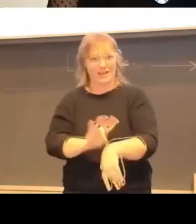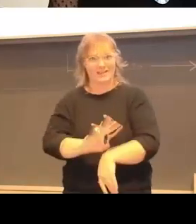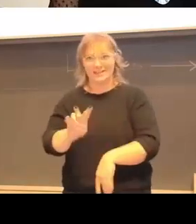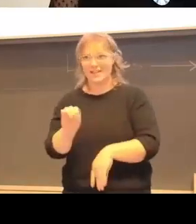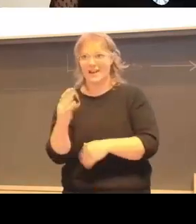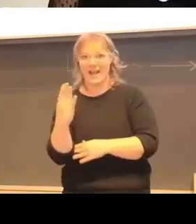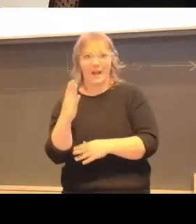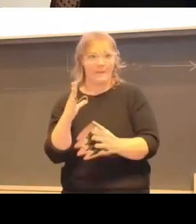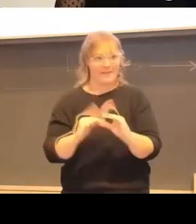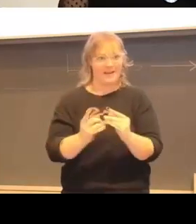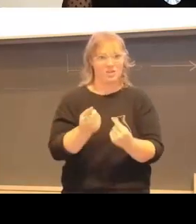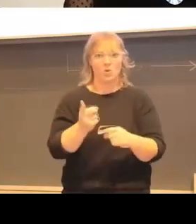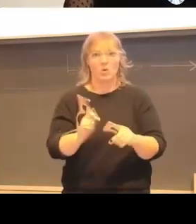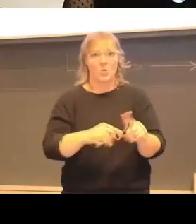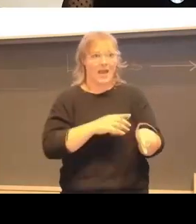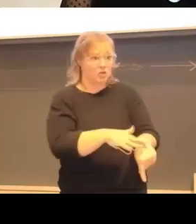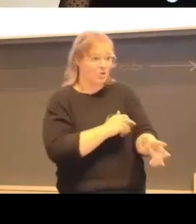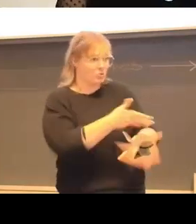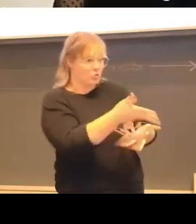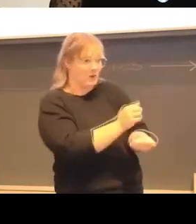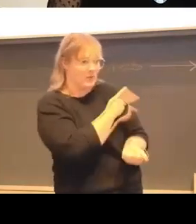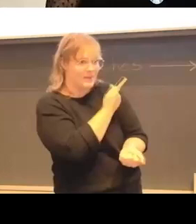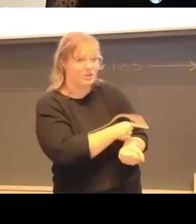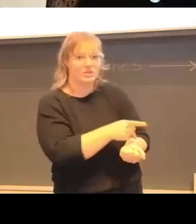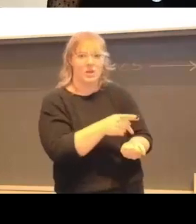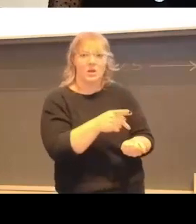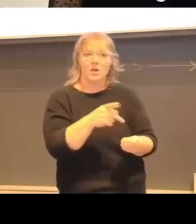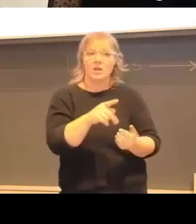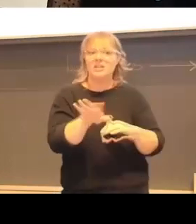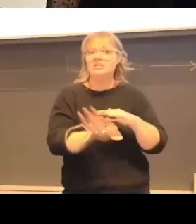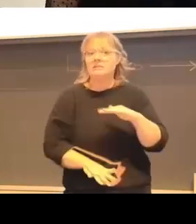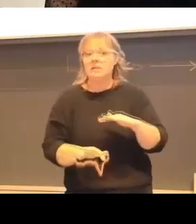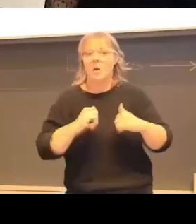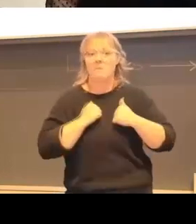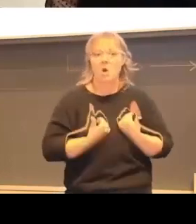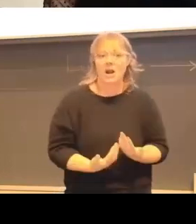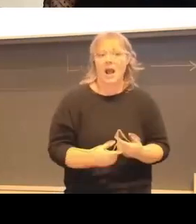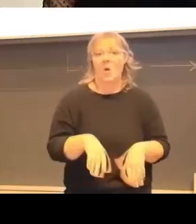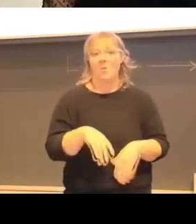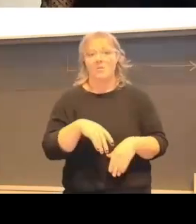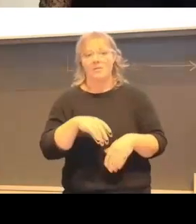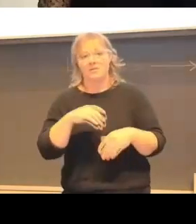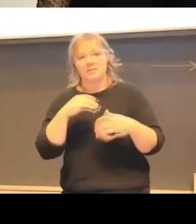a patient there are underlying risks of burnout fatigue and depersonalization to name a few to